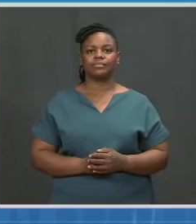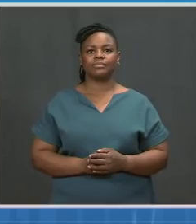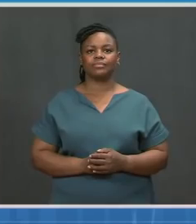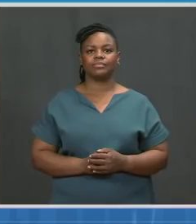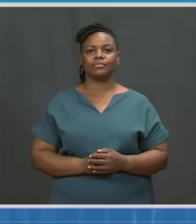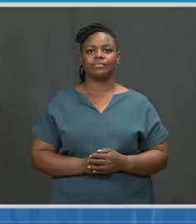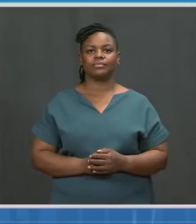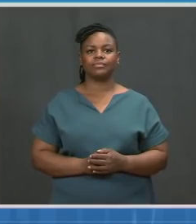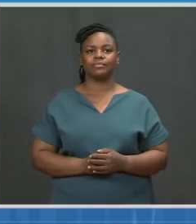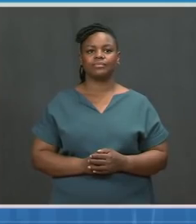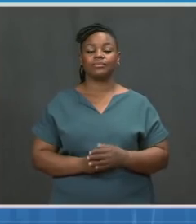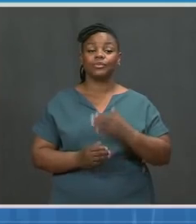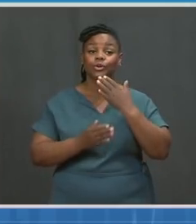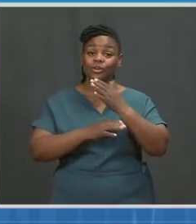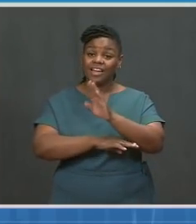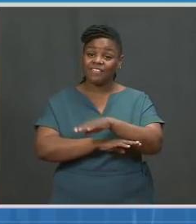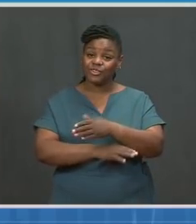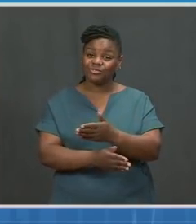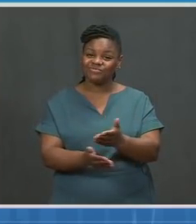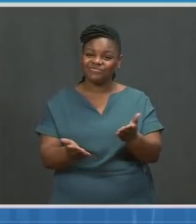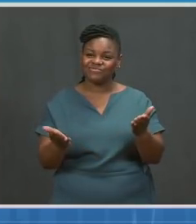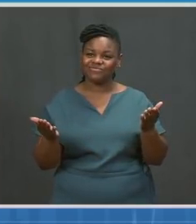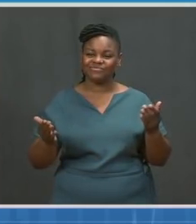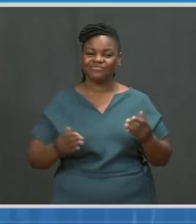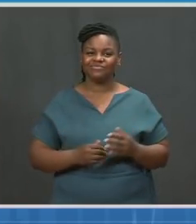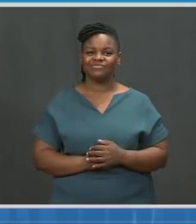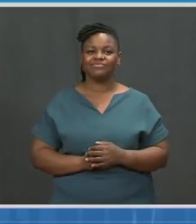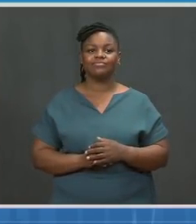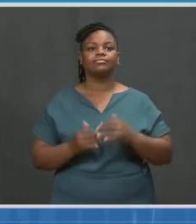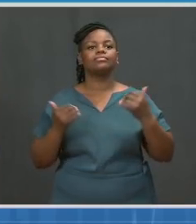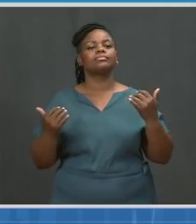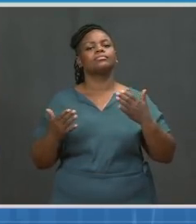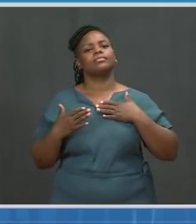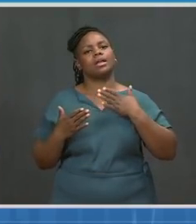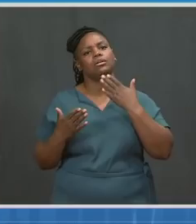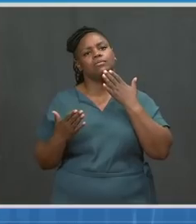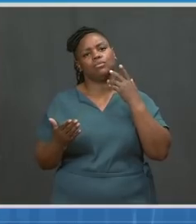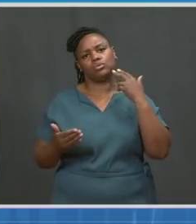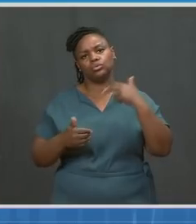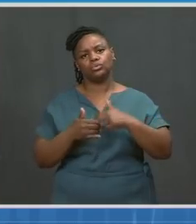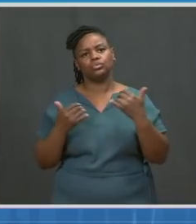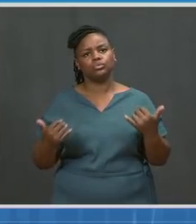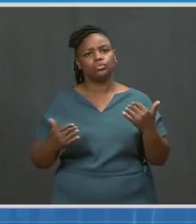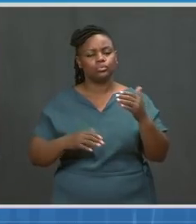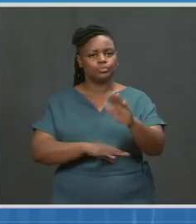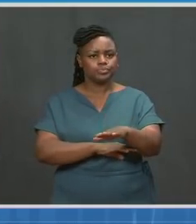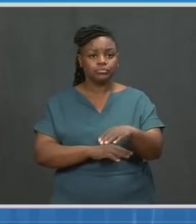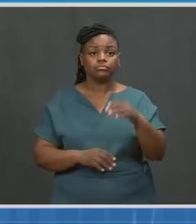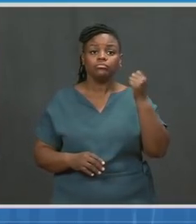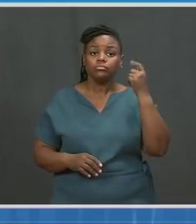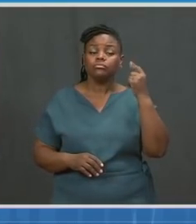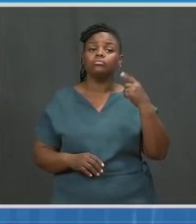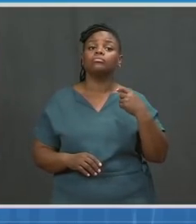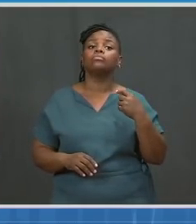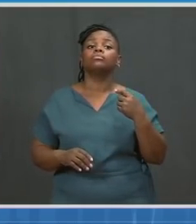Mr. Slavitt: Good afternoon, everyone. Thank you for joining us. We're going to be moving our press briefing calls